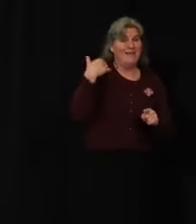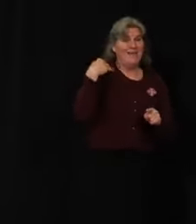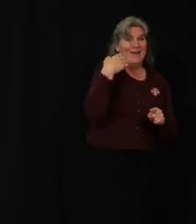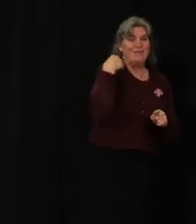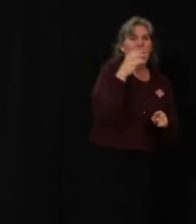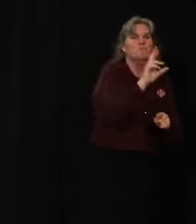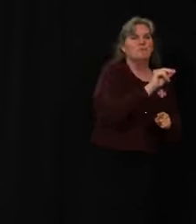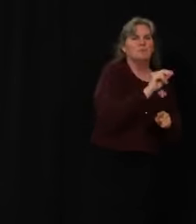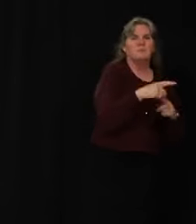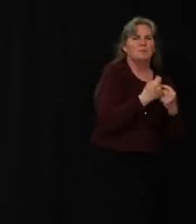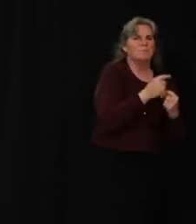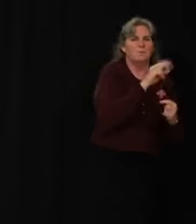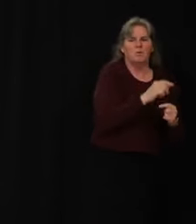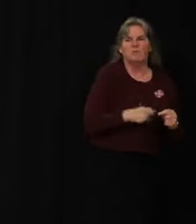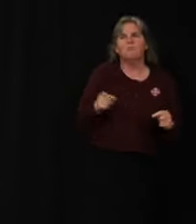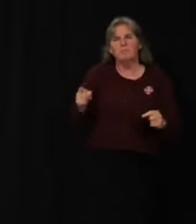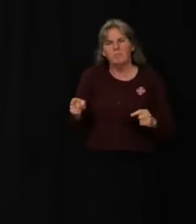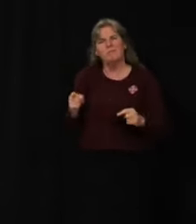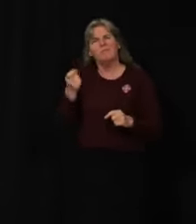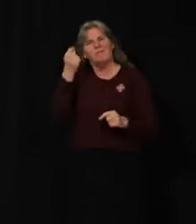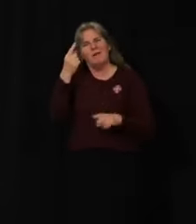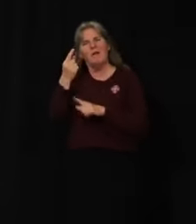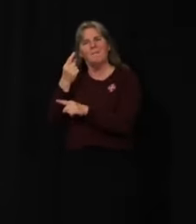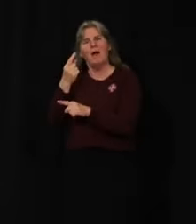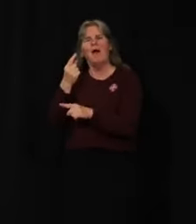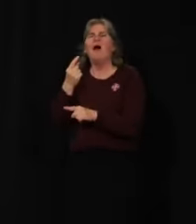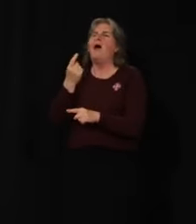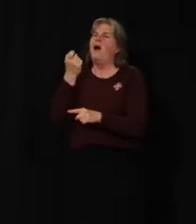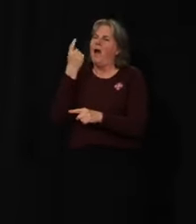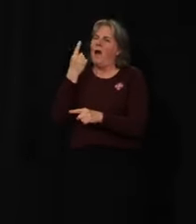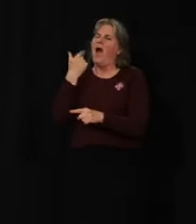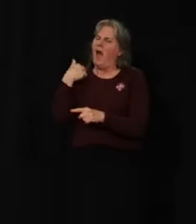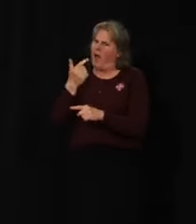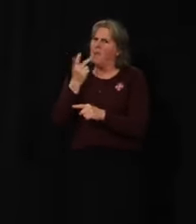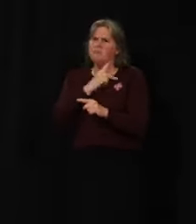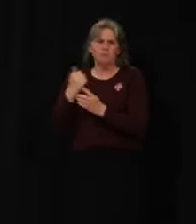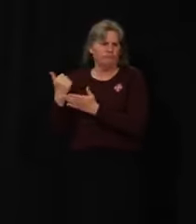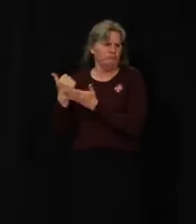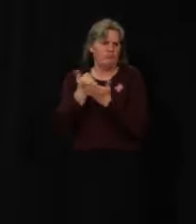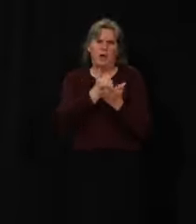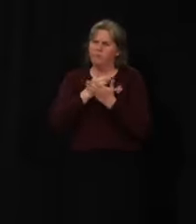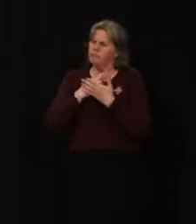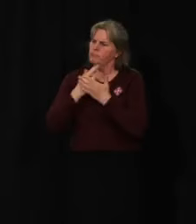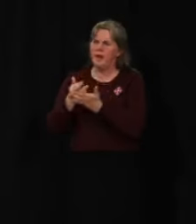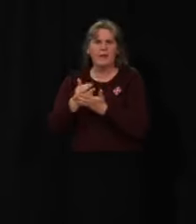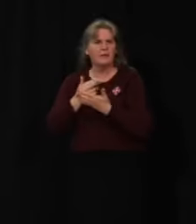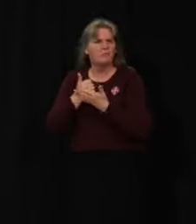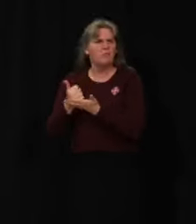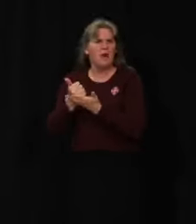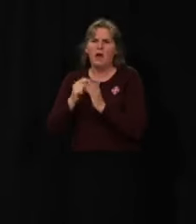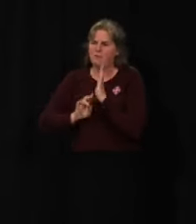before you open. There are officials that can